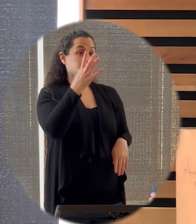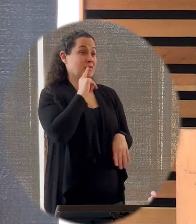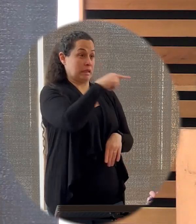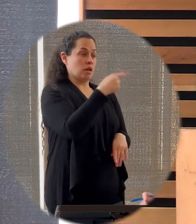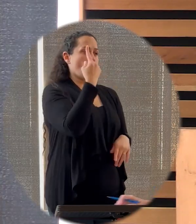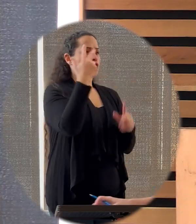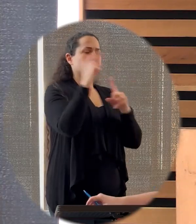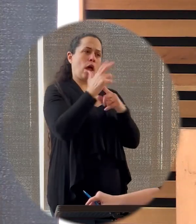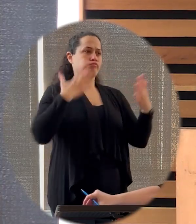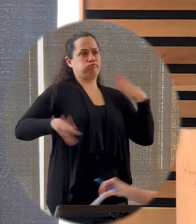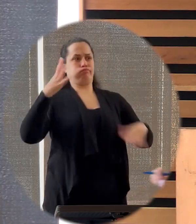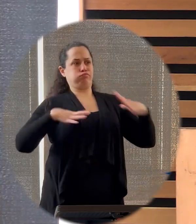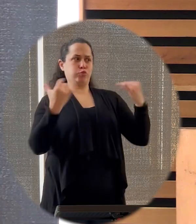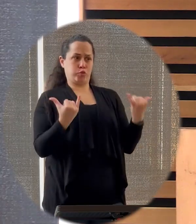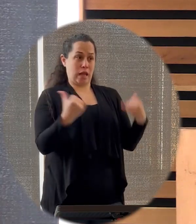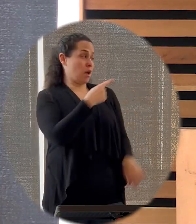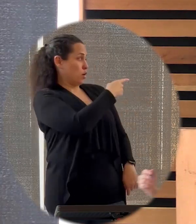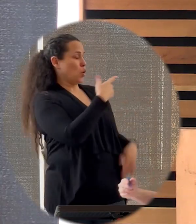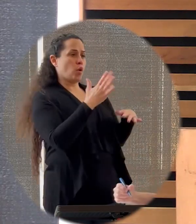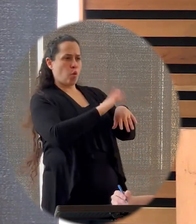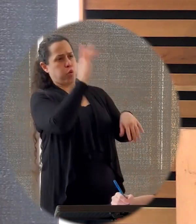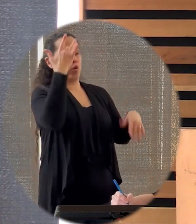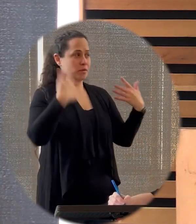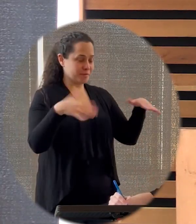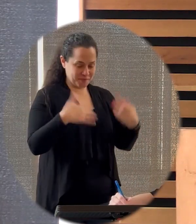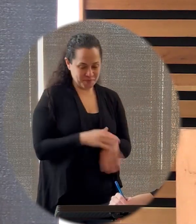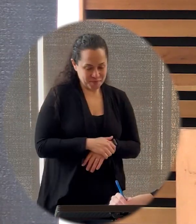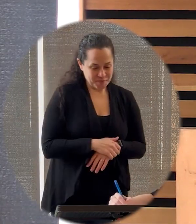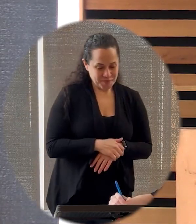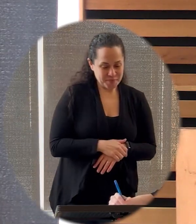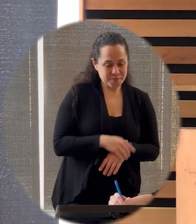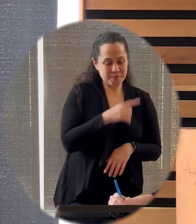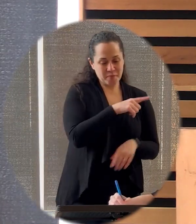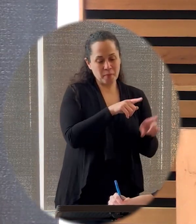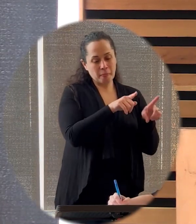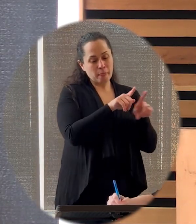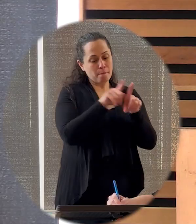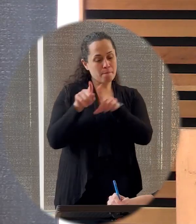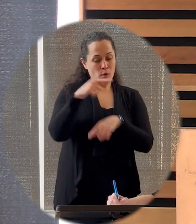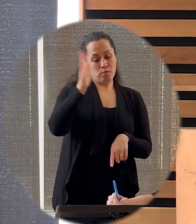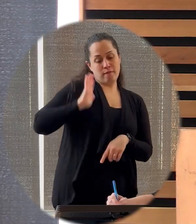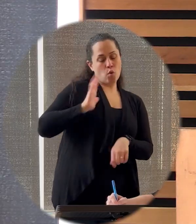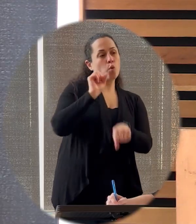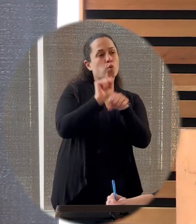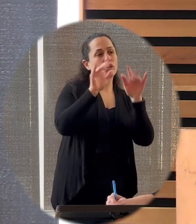dressed here in the room. Just facts. formerly head of diversity and belonging at Shopify and